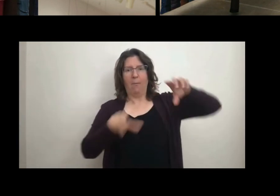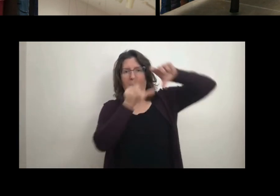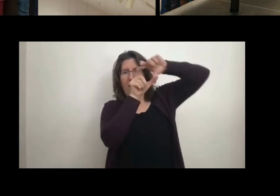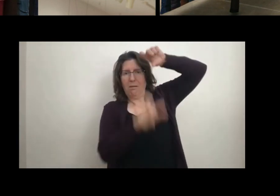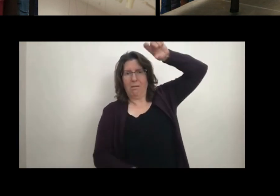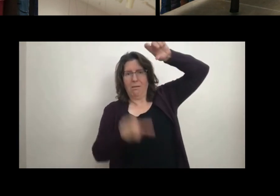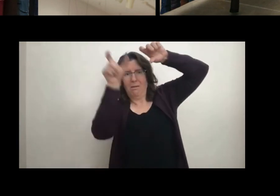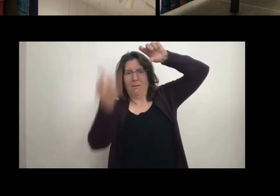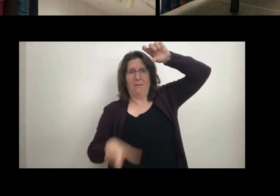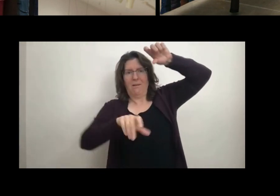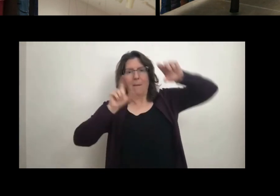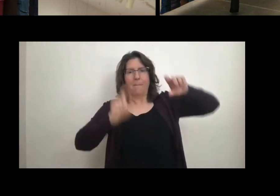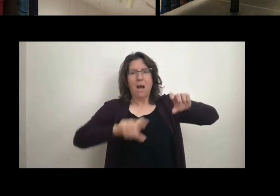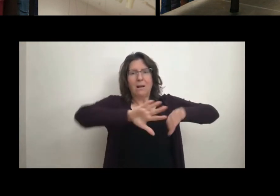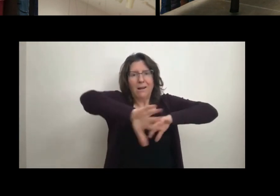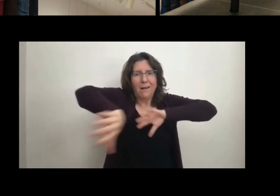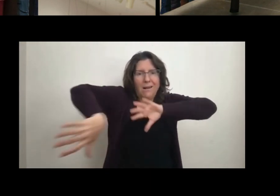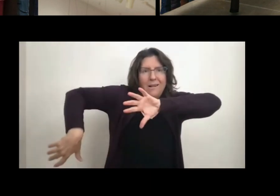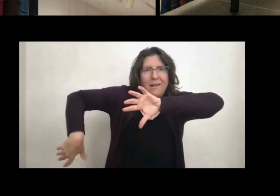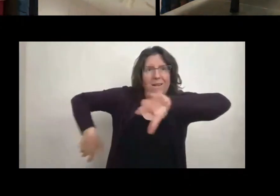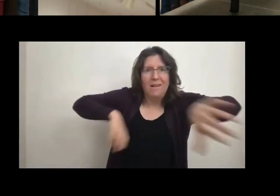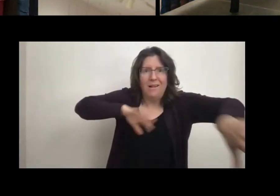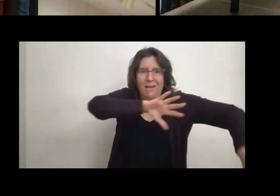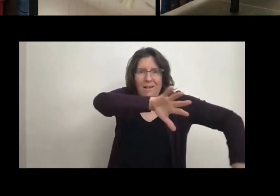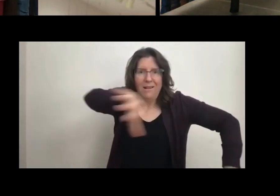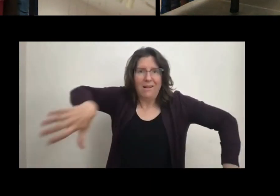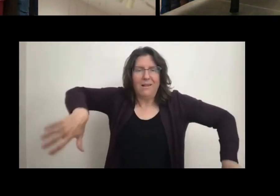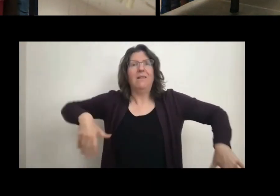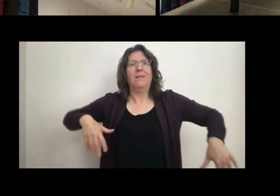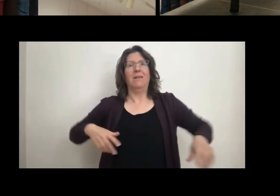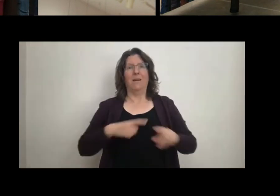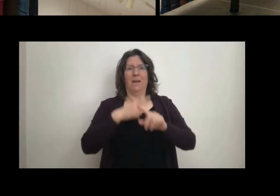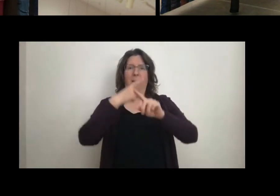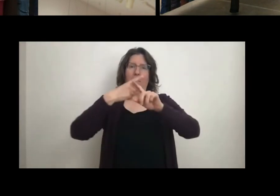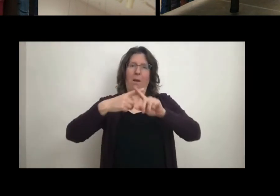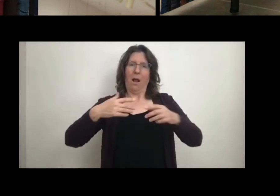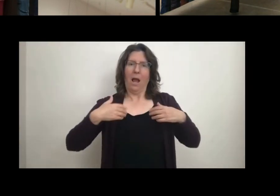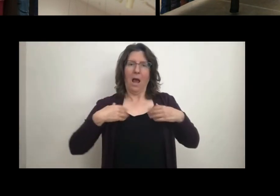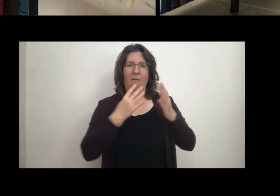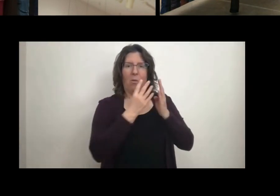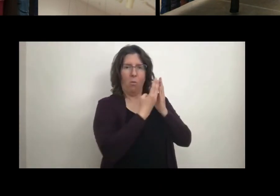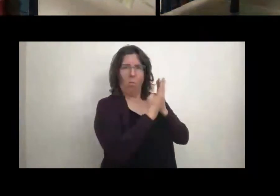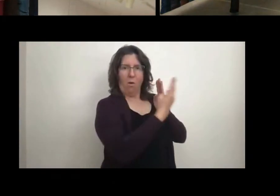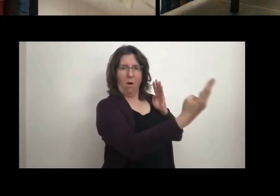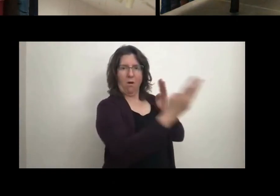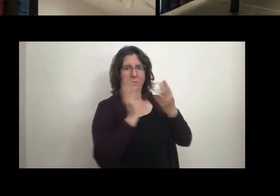Strips of fabric hung down from above, and one had to push them aside in order to get through it.